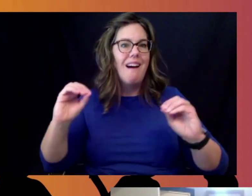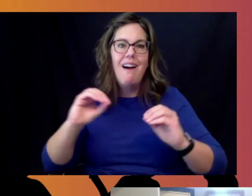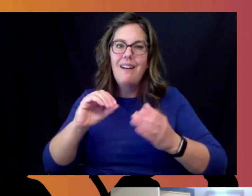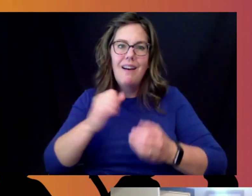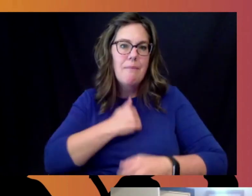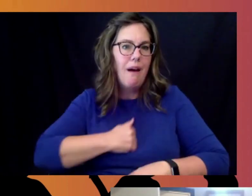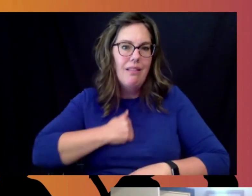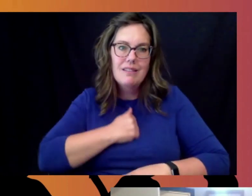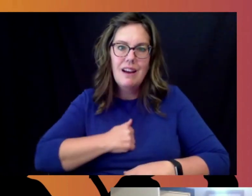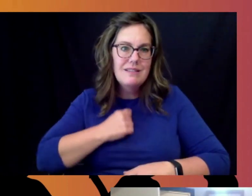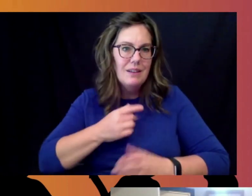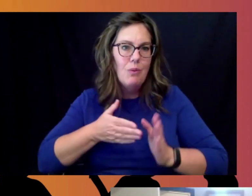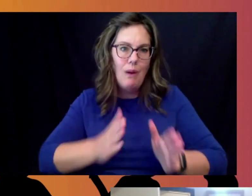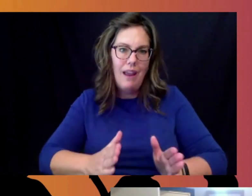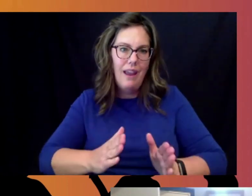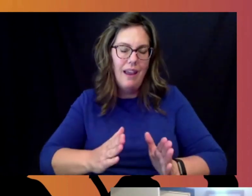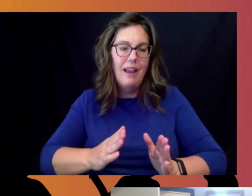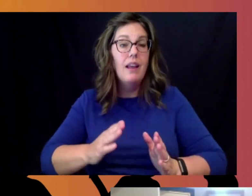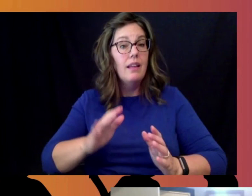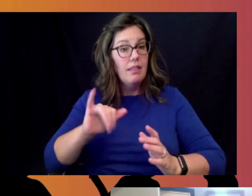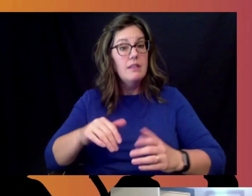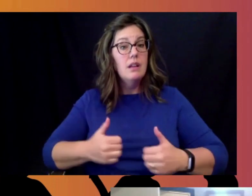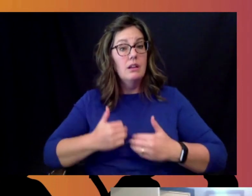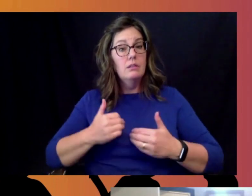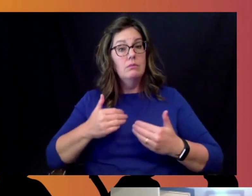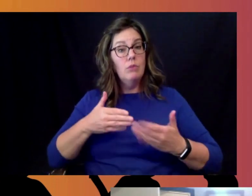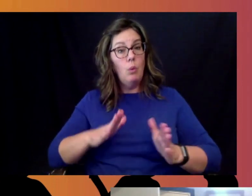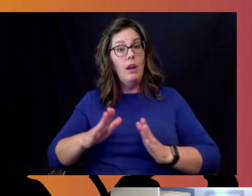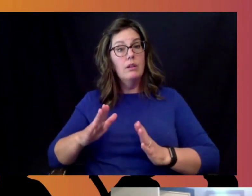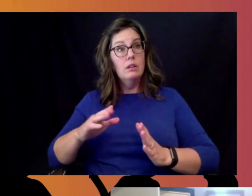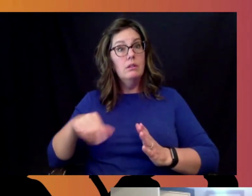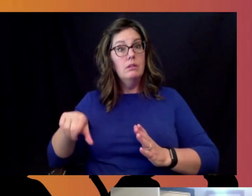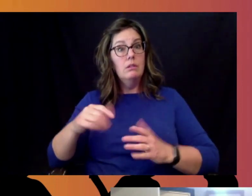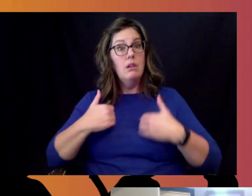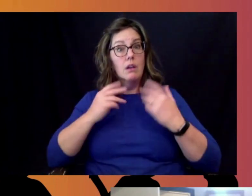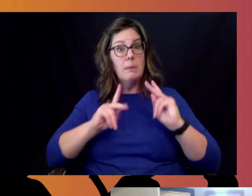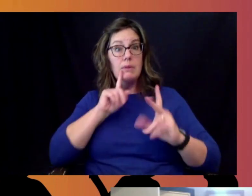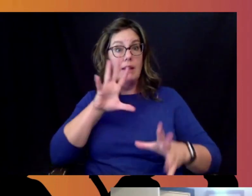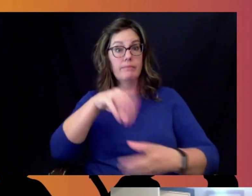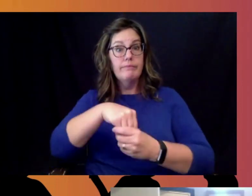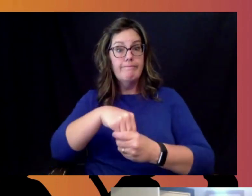young people can ask themselves every day and it is a radical question and a radical way to live